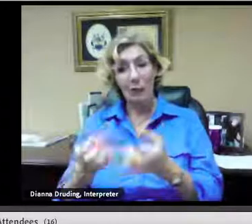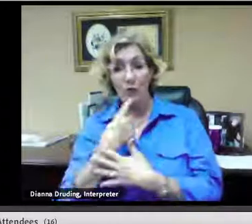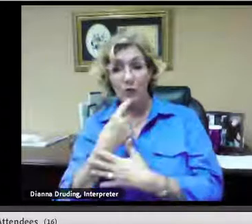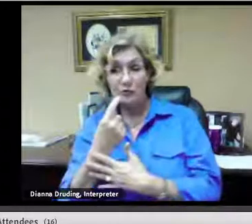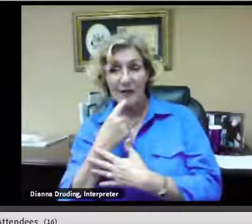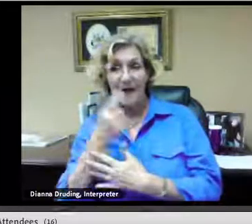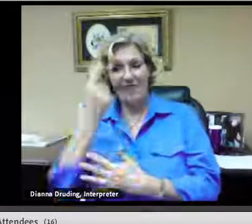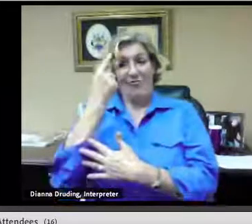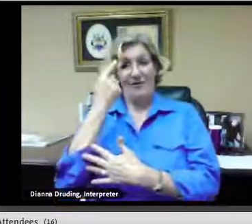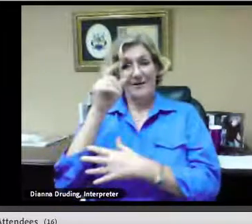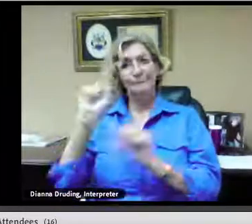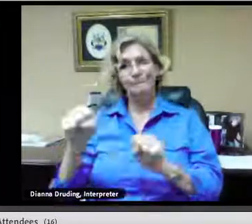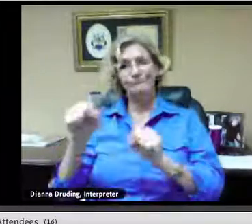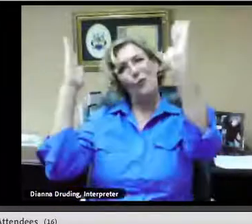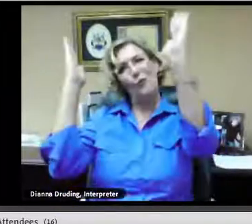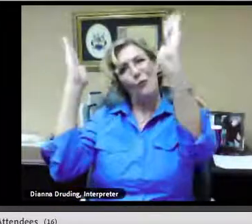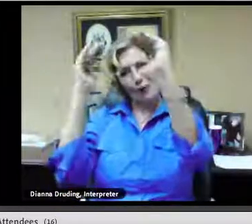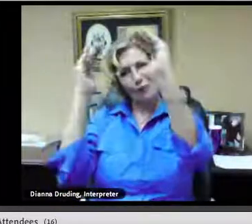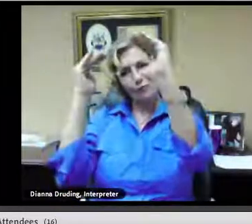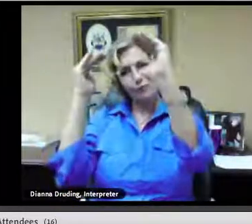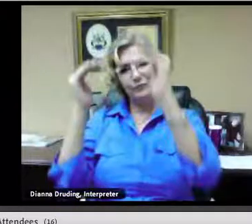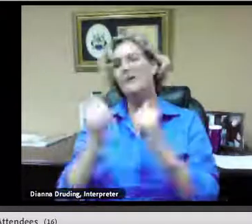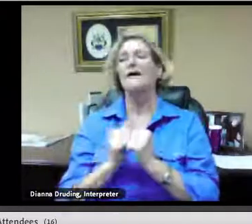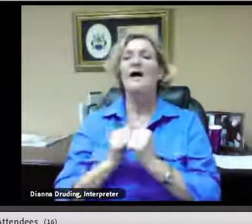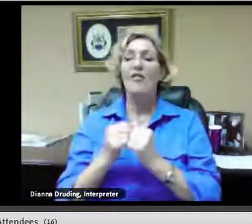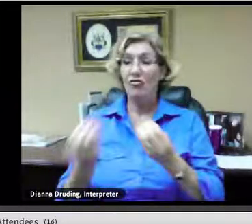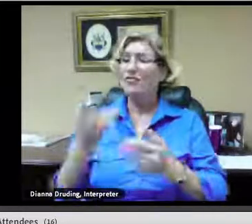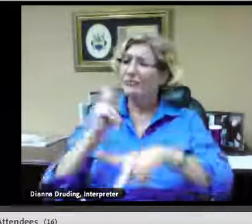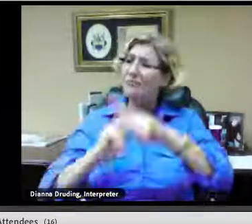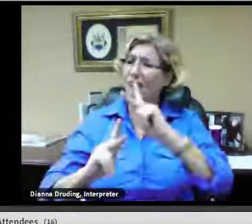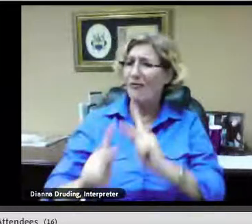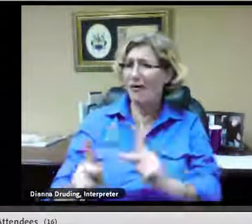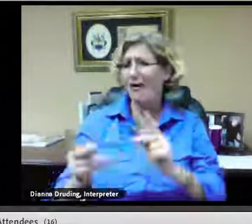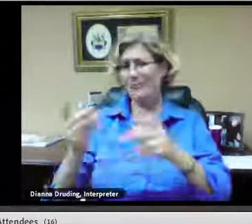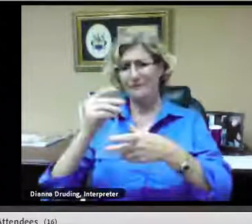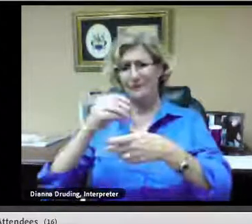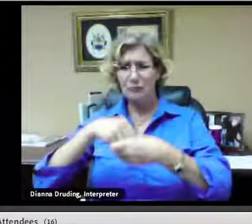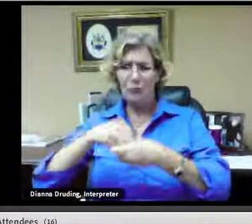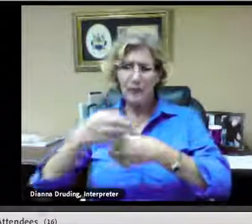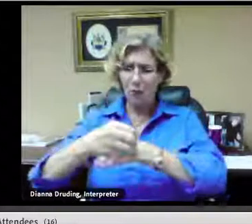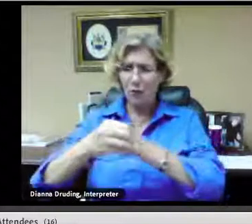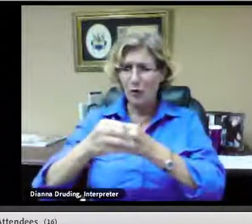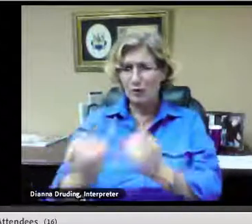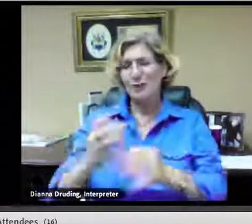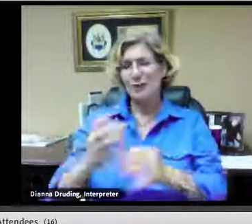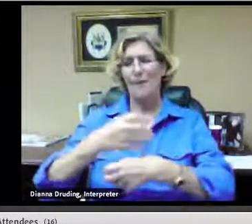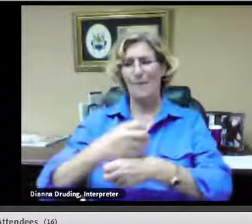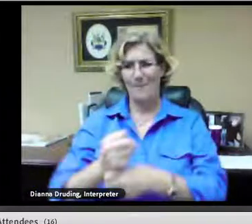There's a lot of people in organizations working toward making a difference in the way that we work in our libraries